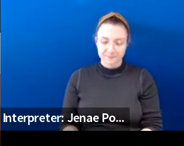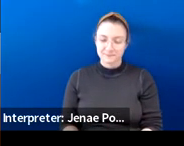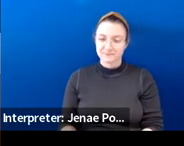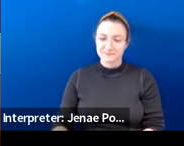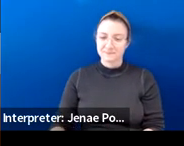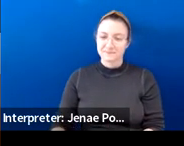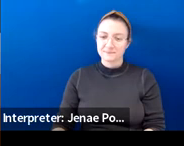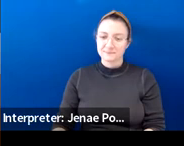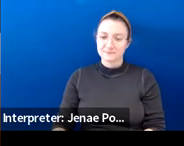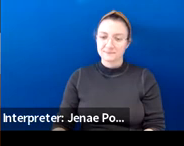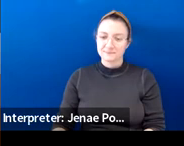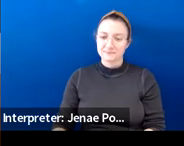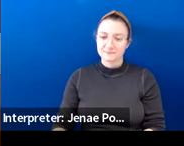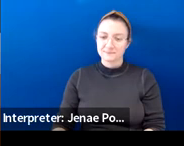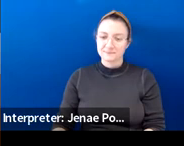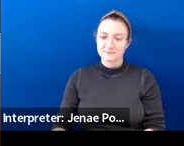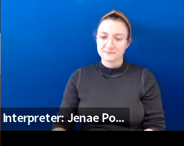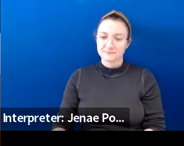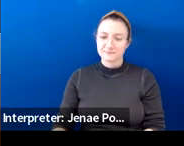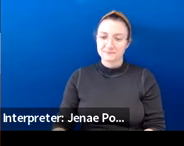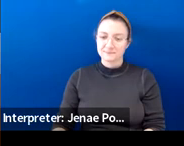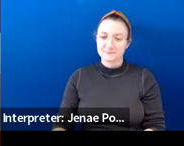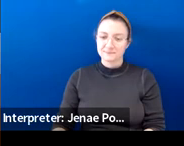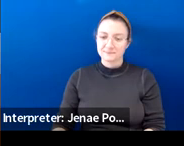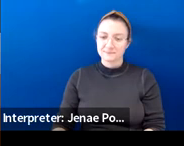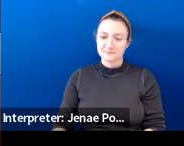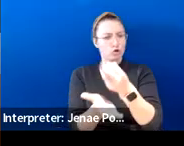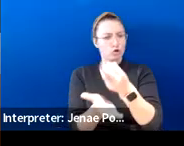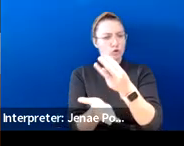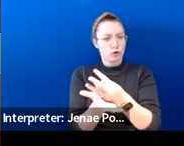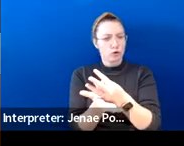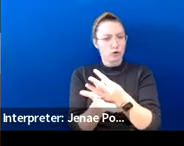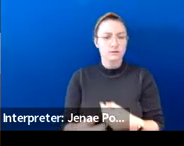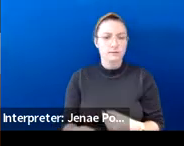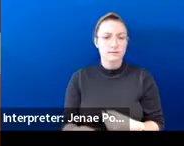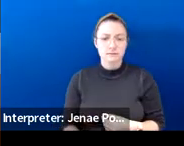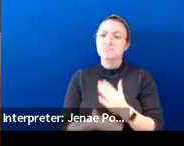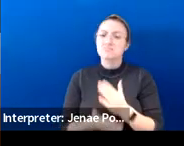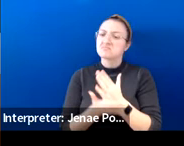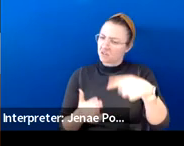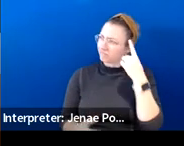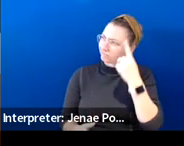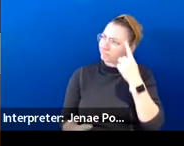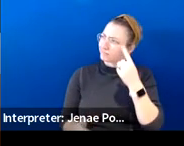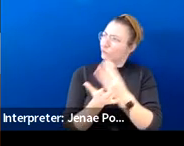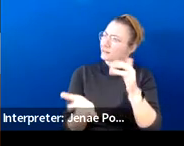So I would like to begin to introduce social work. So some of you may be wondering what social work is and what it all entails.